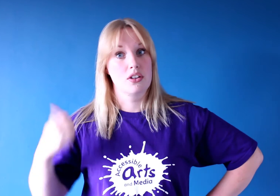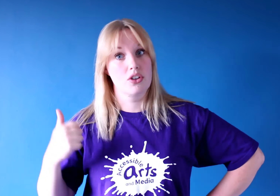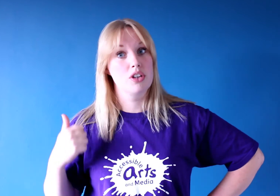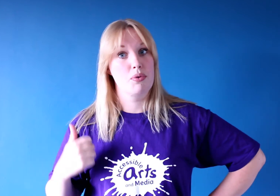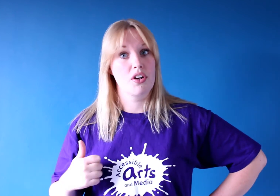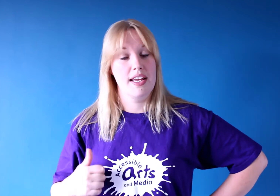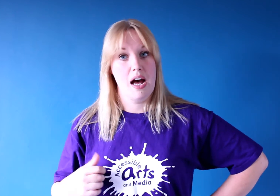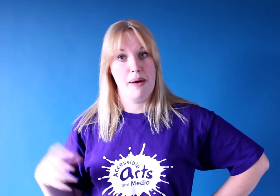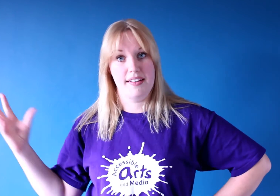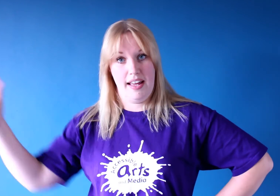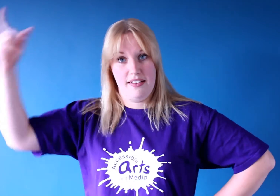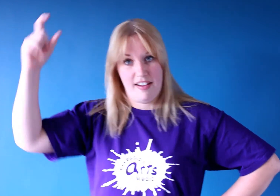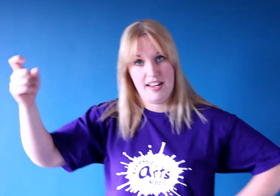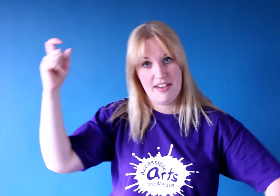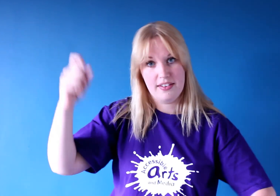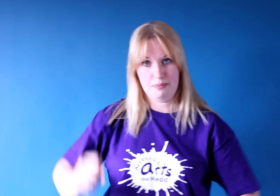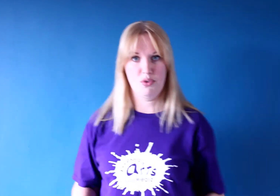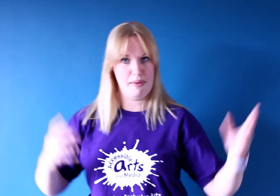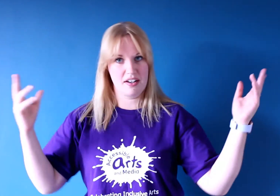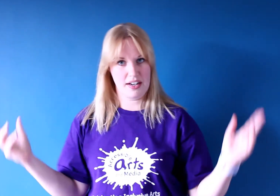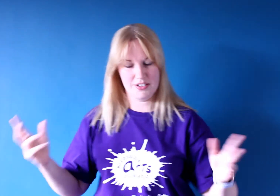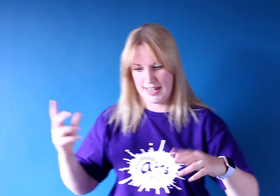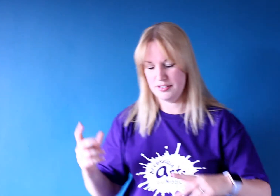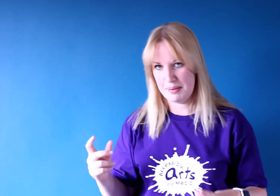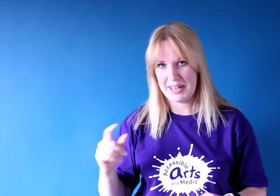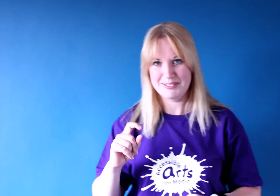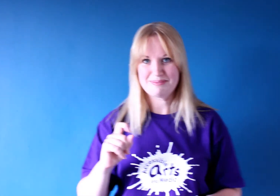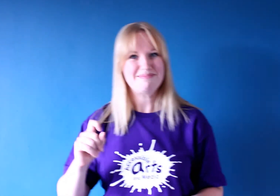Good jobs we’ve got it in our bags eh? Right, here it is. We've magically got it out of our bag